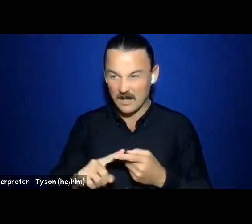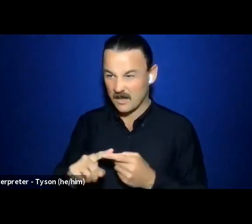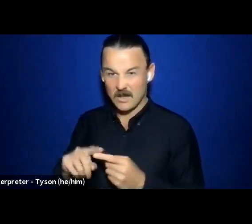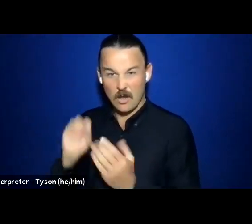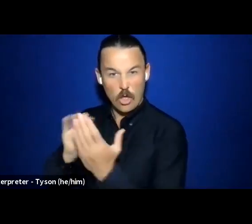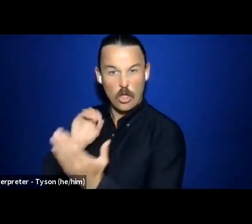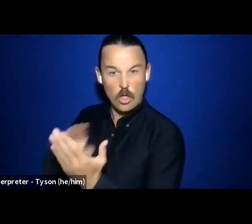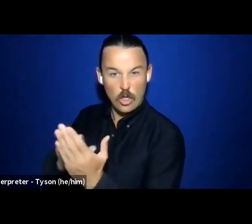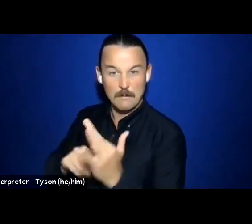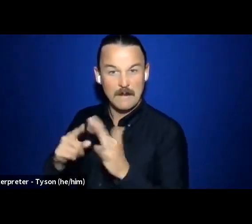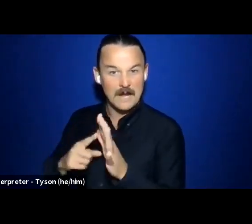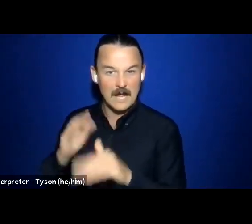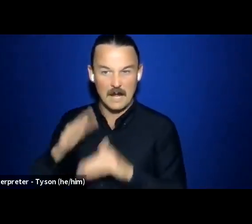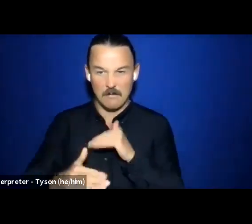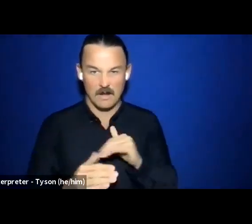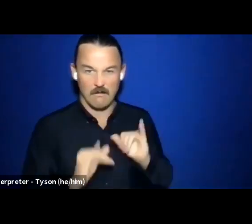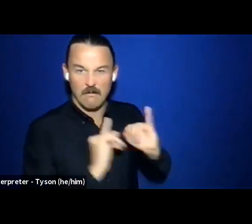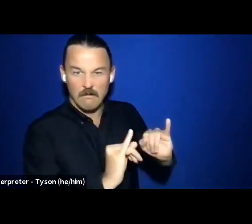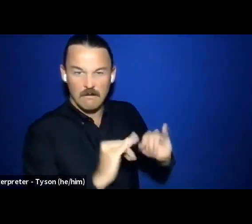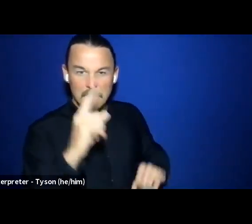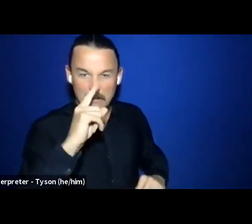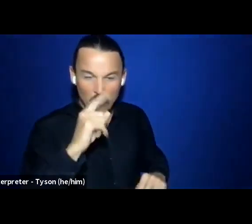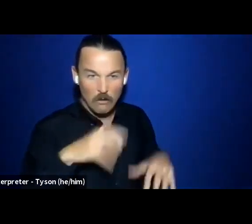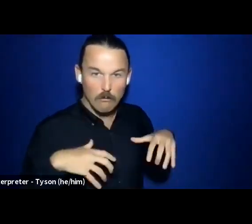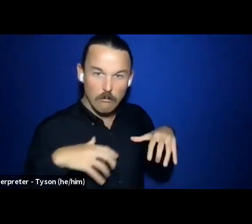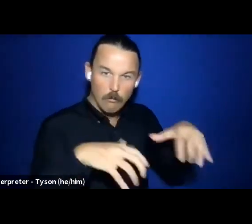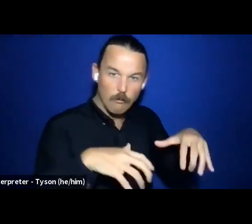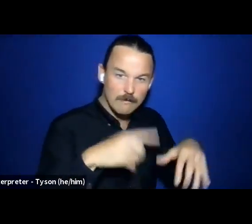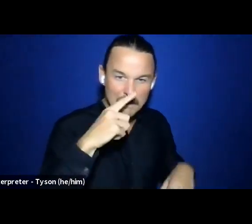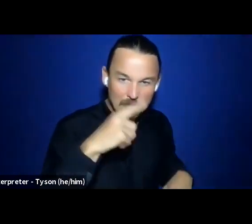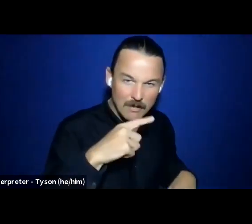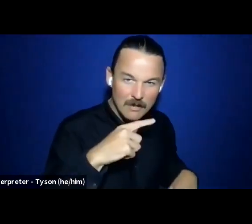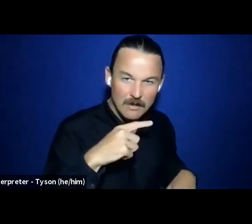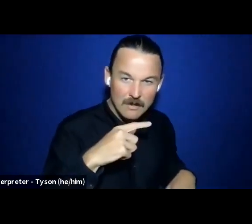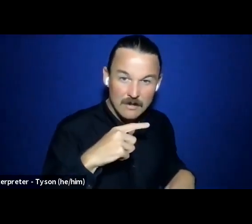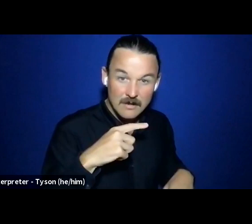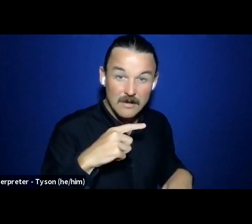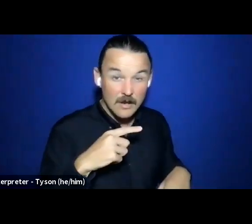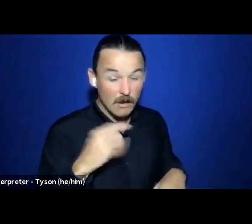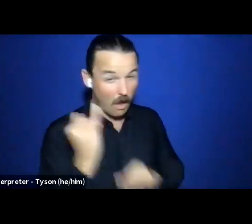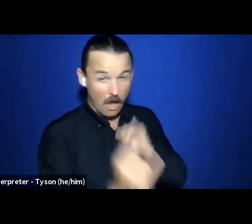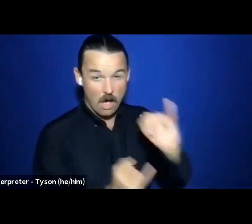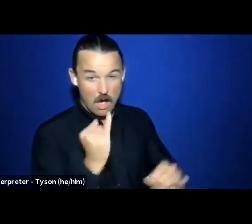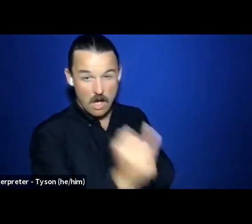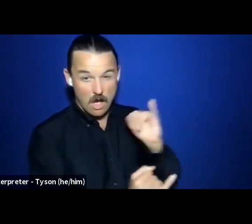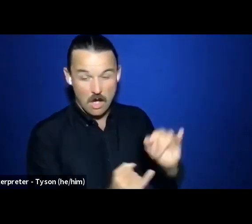as Boogeymen. we pursue the person in the popular imagination, often, obviously today imagination, often, obviously to